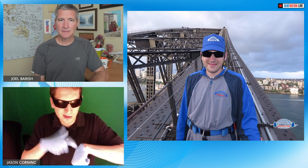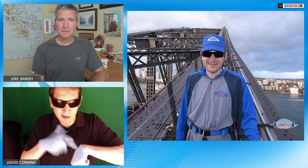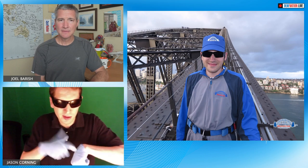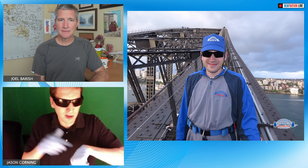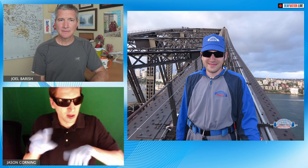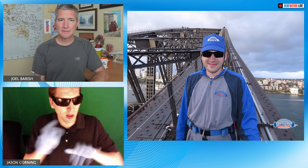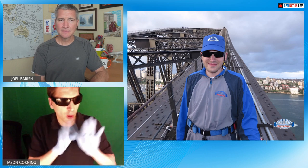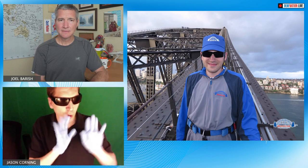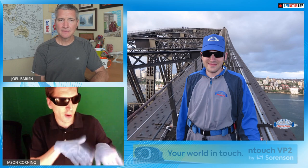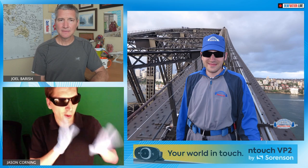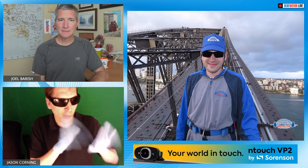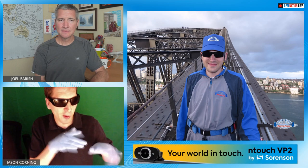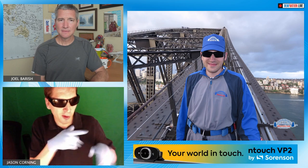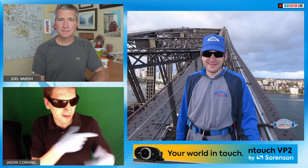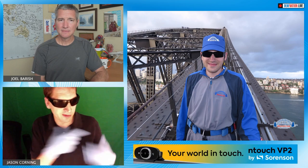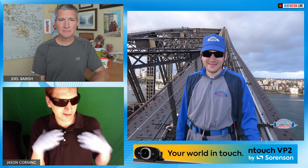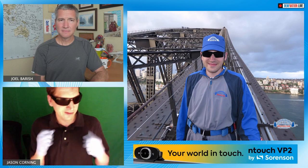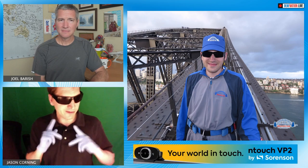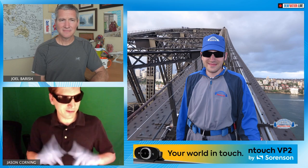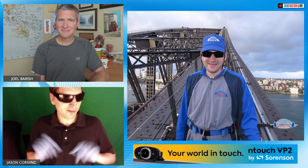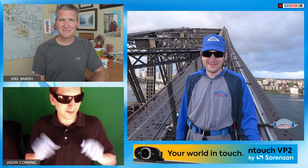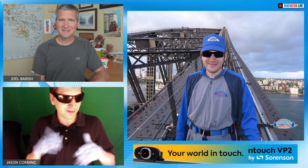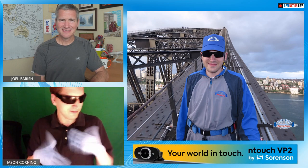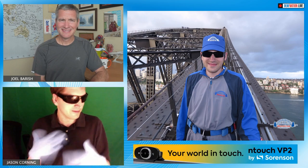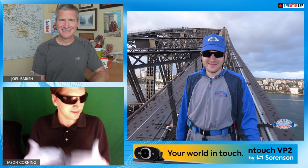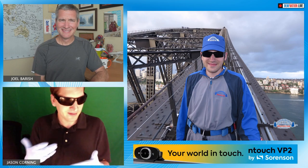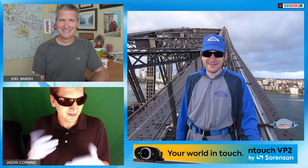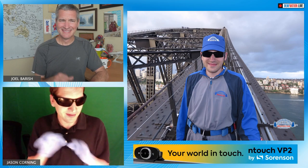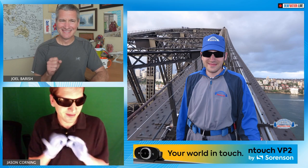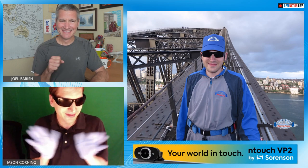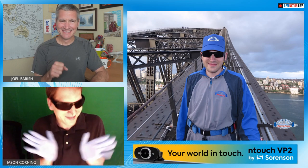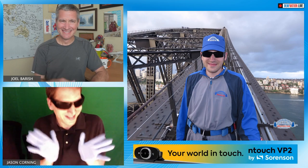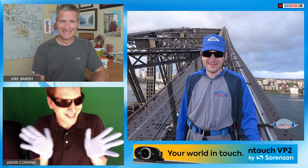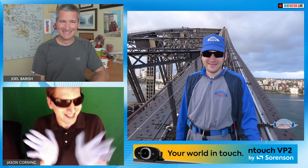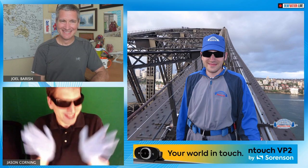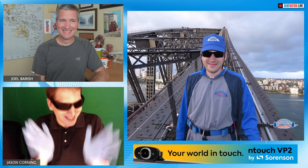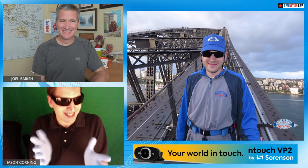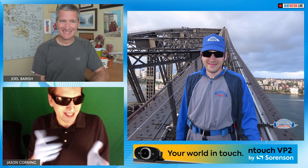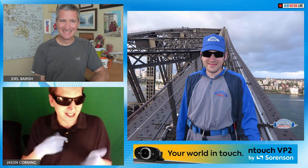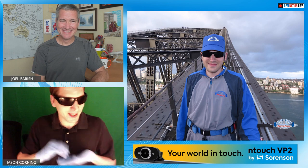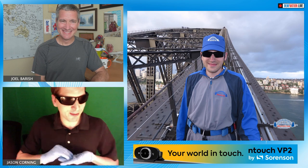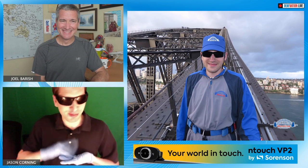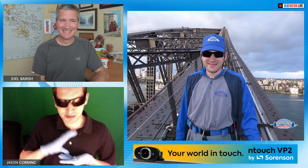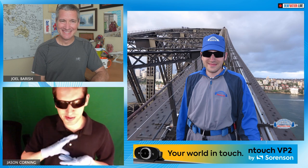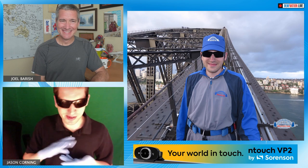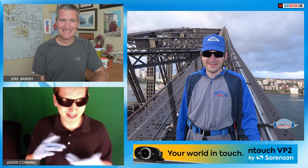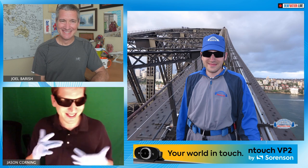The interpreter said we can do it and encourage me to try it. It builds confidence and excitement